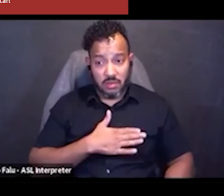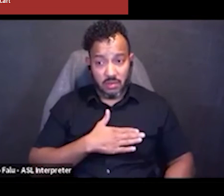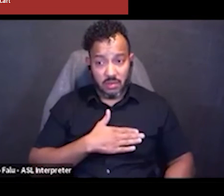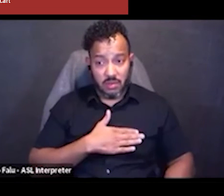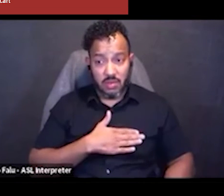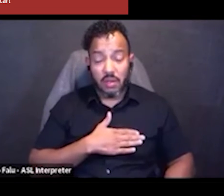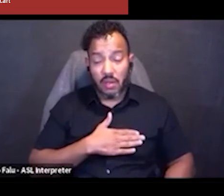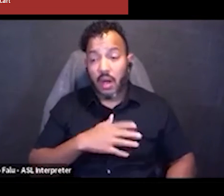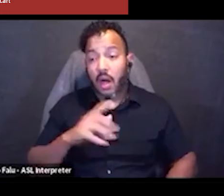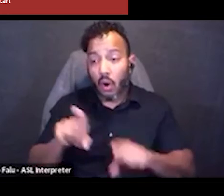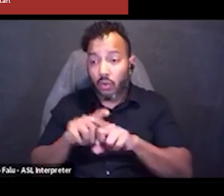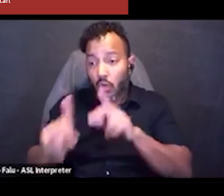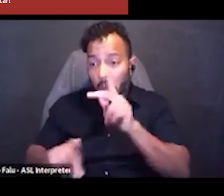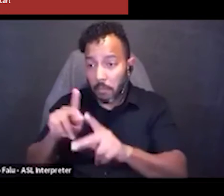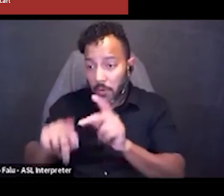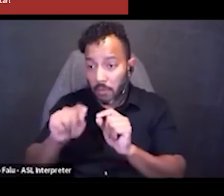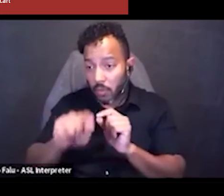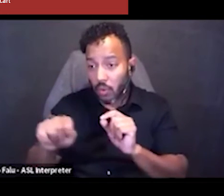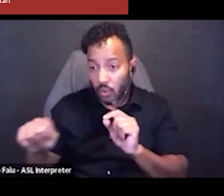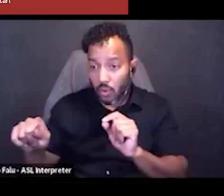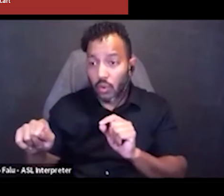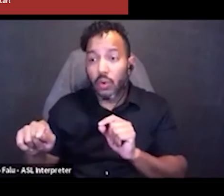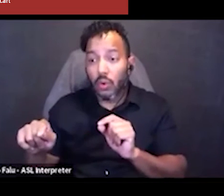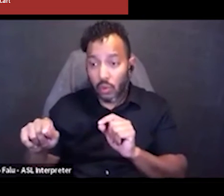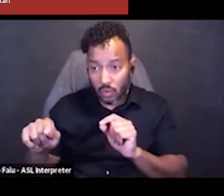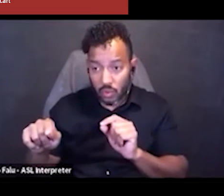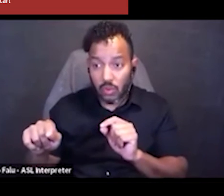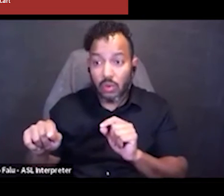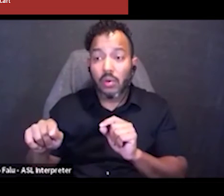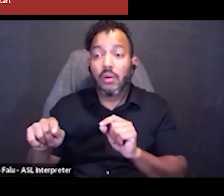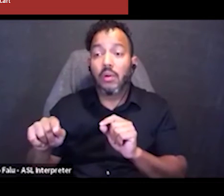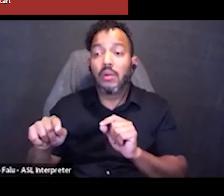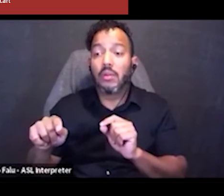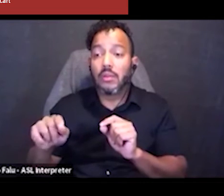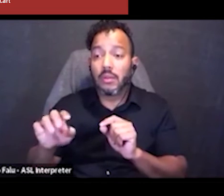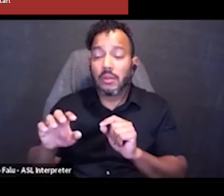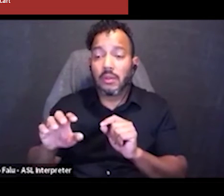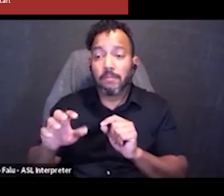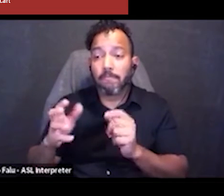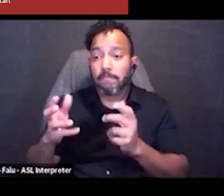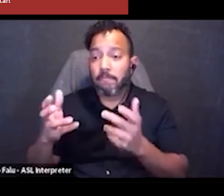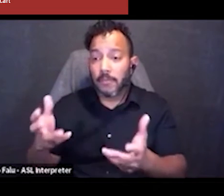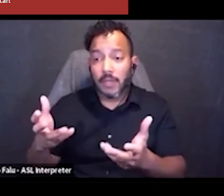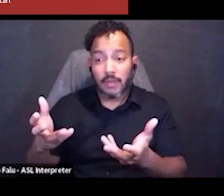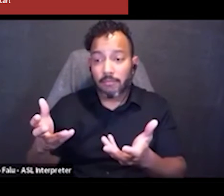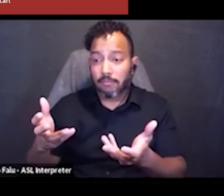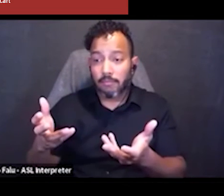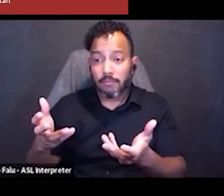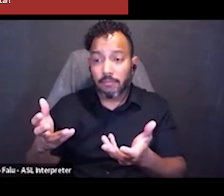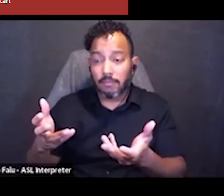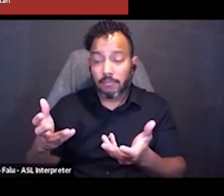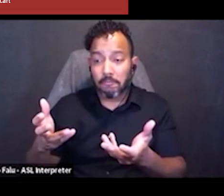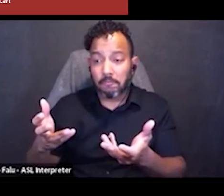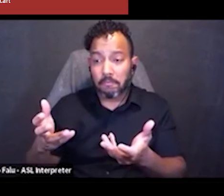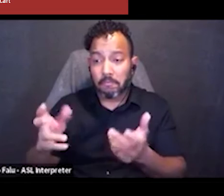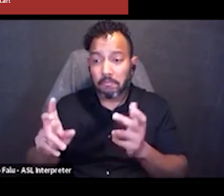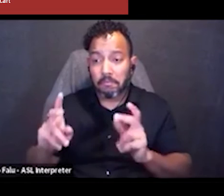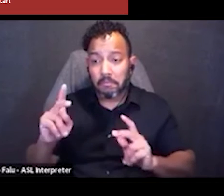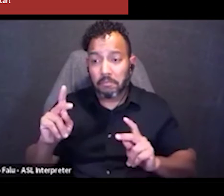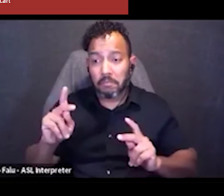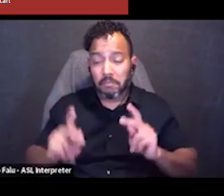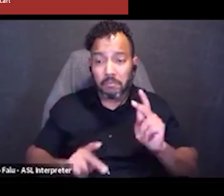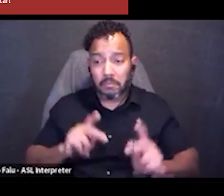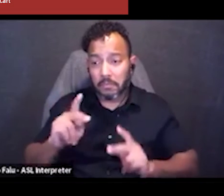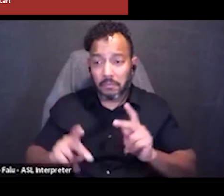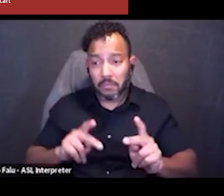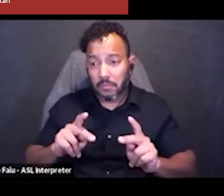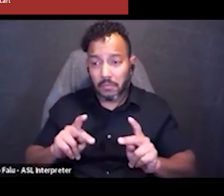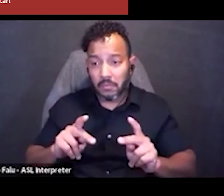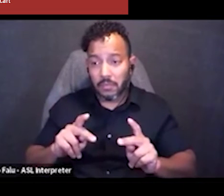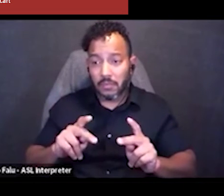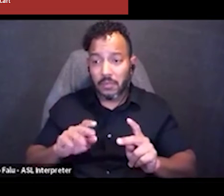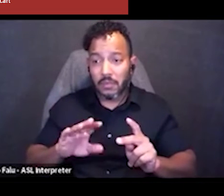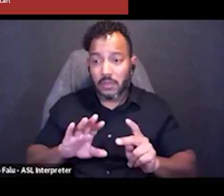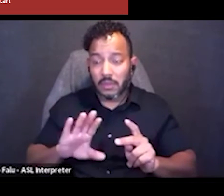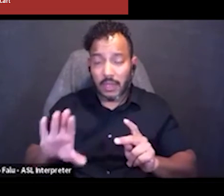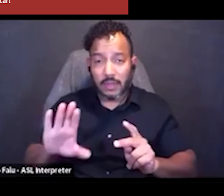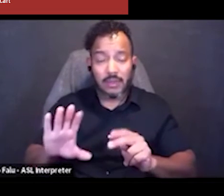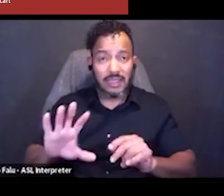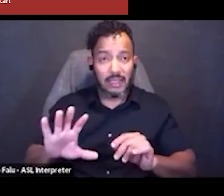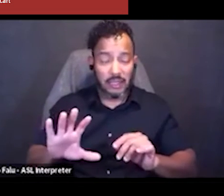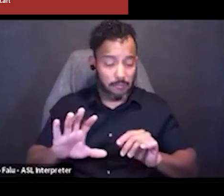so that waste is more than say an able-bodied person.